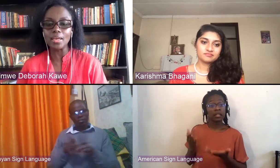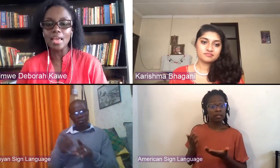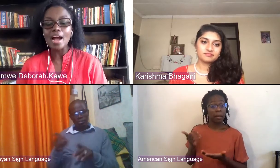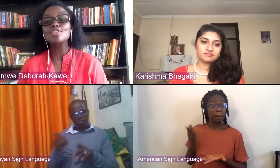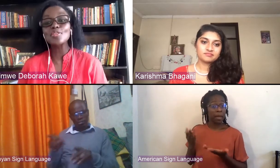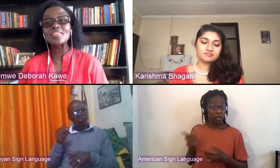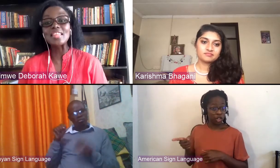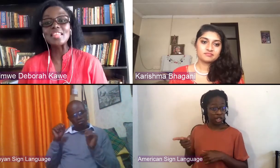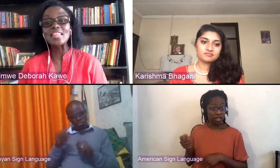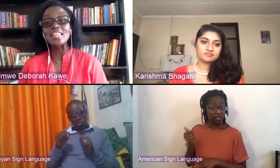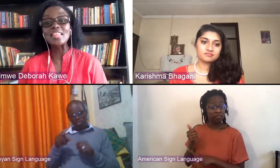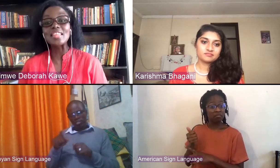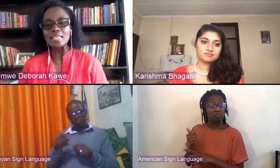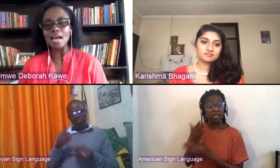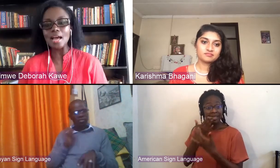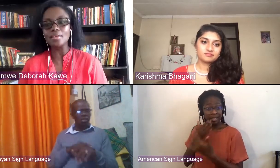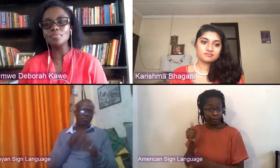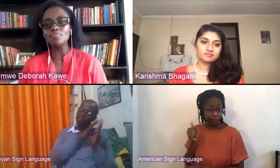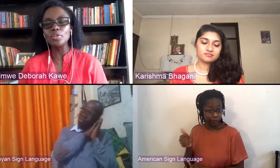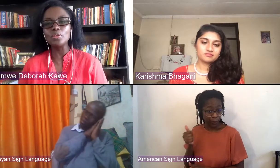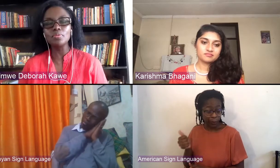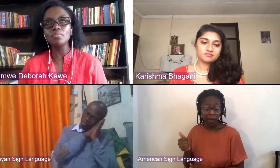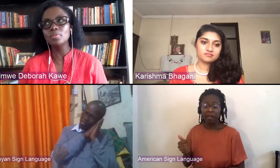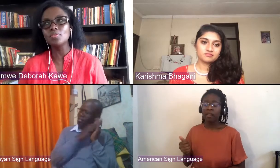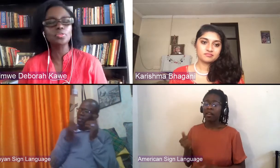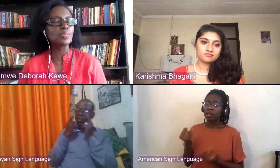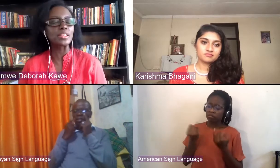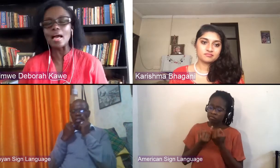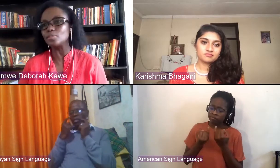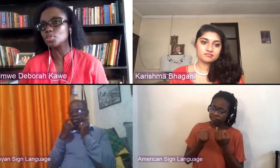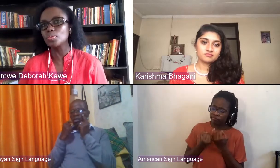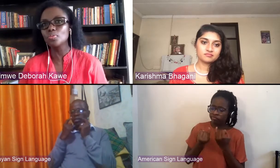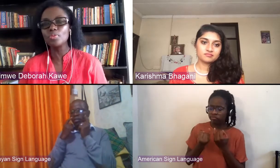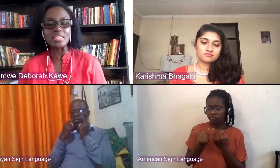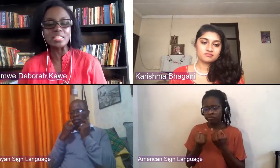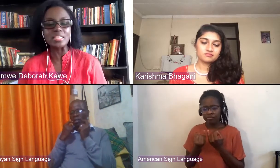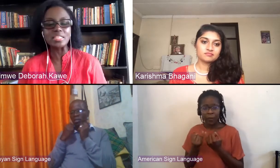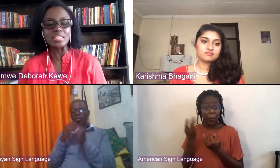And so then I began to research about different lullabies